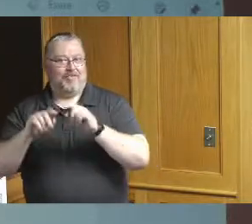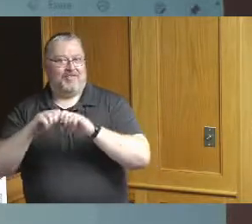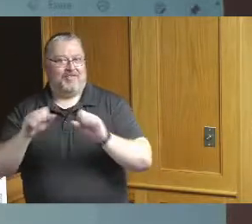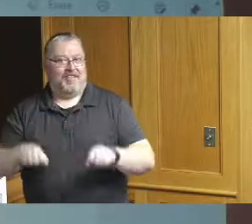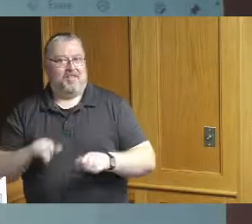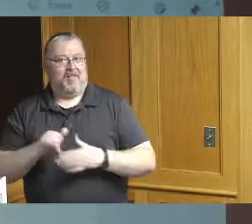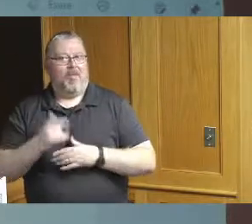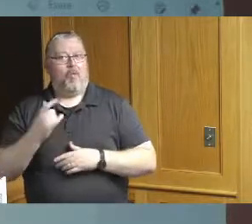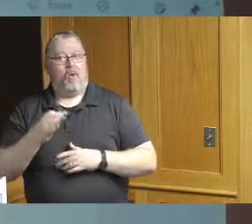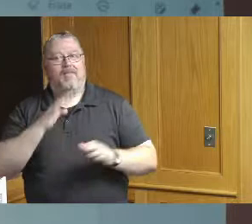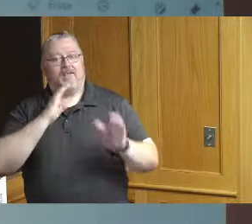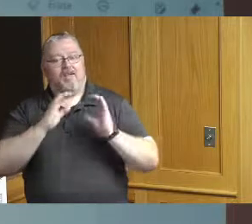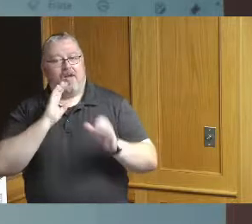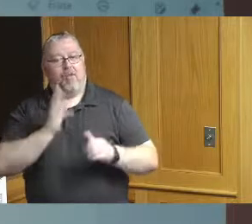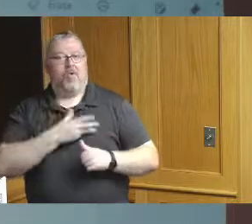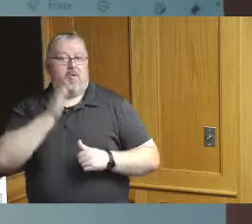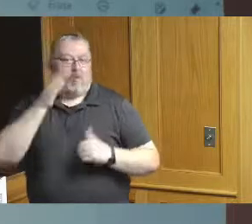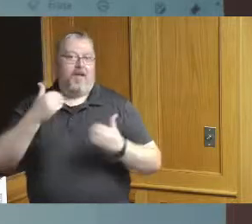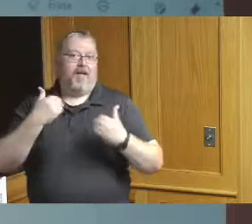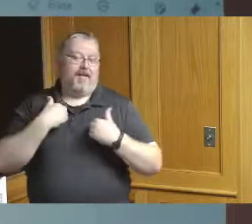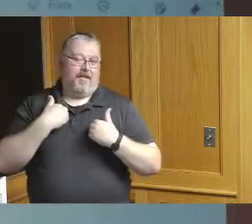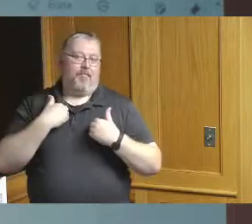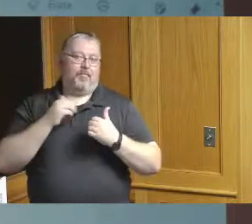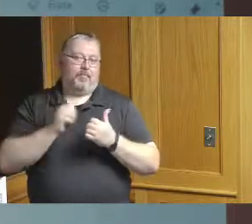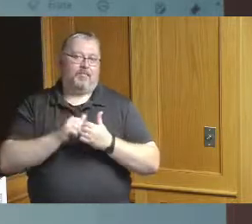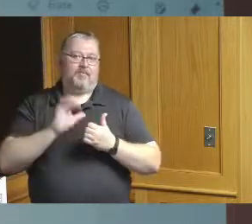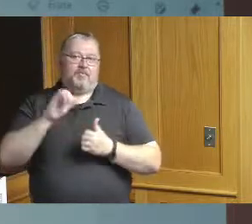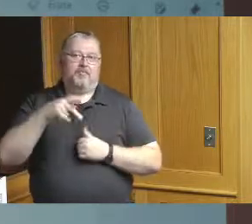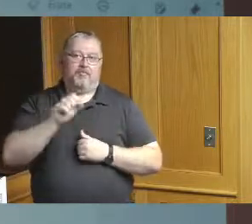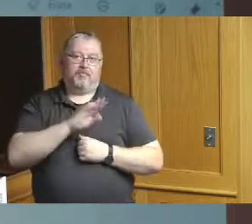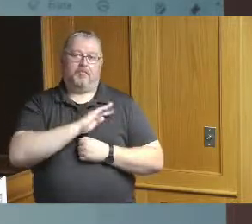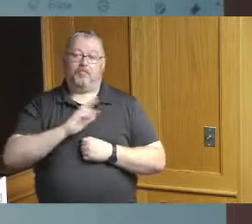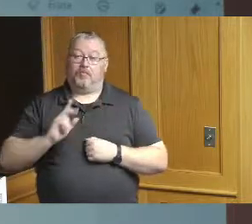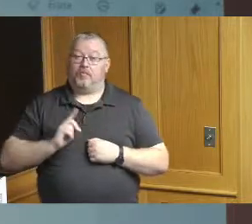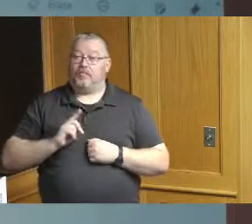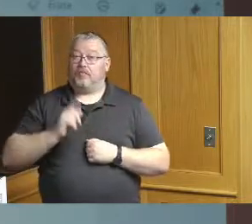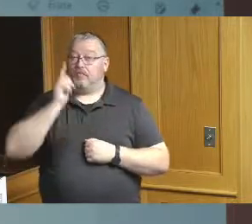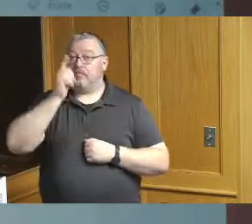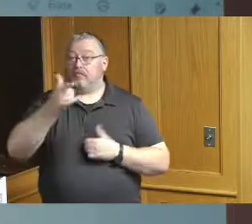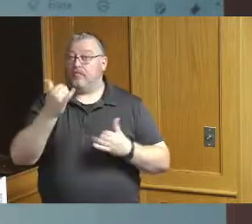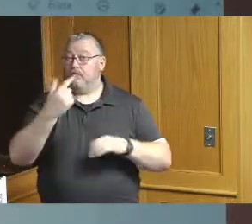of the conversations we'll be having with the mcps board a little later today because they've